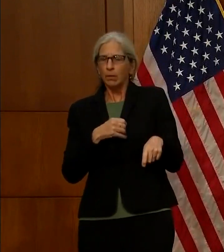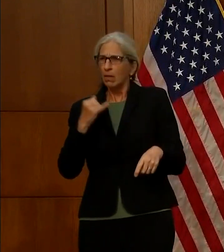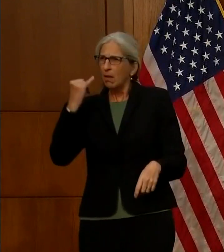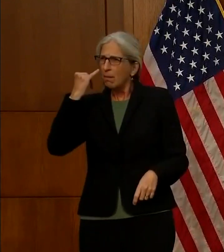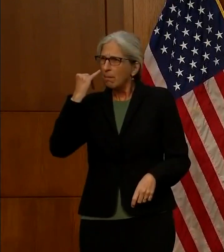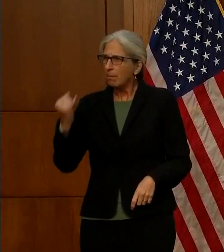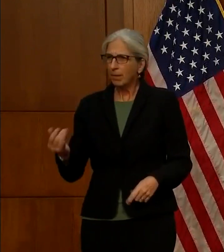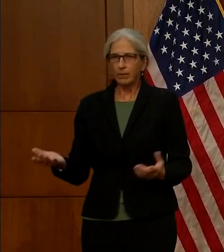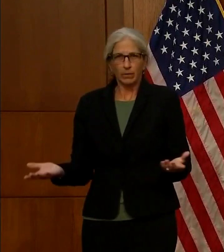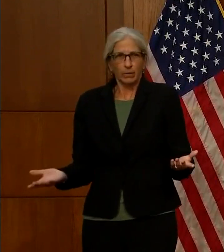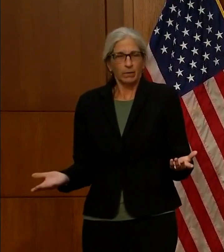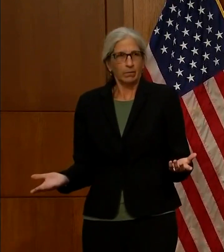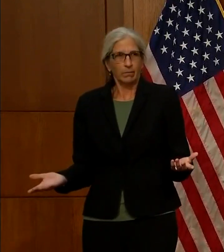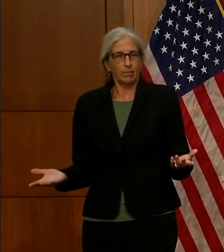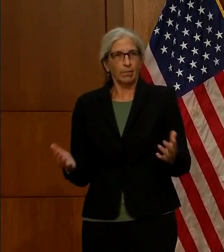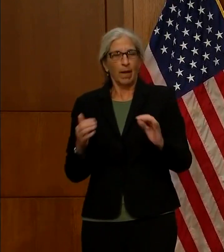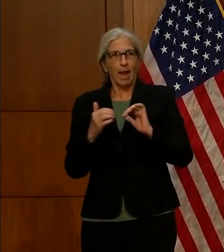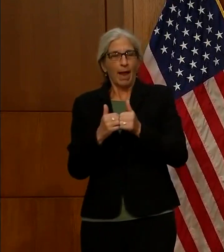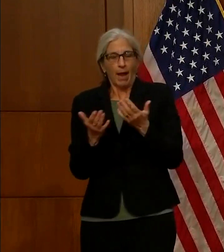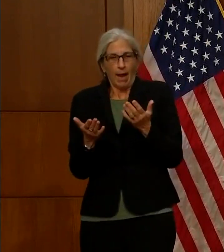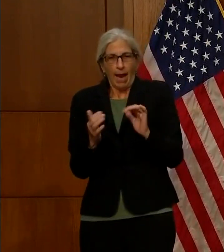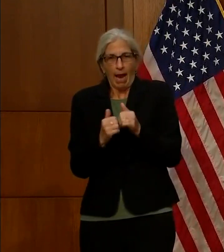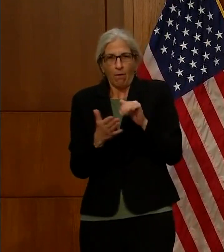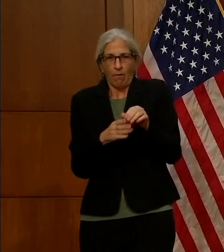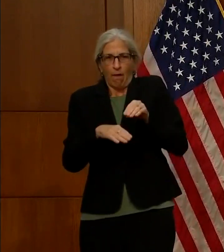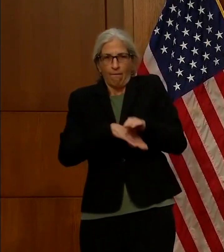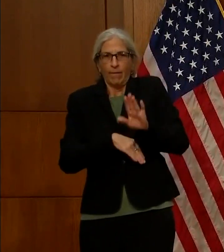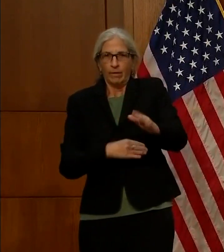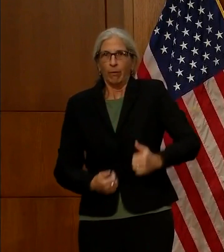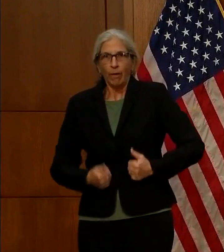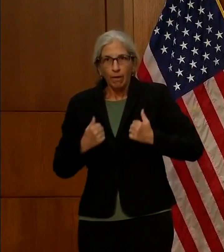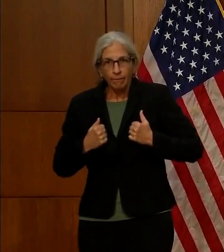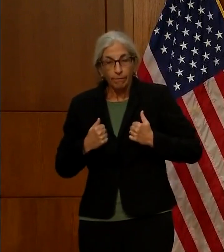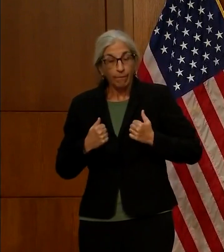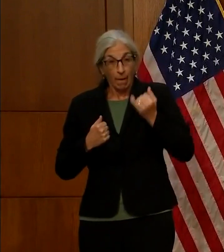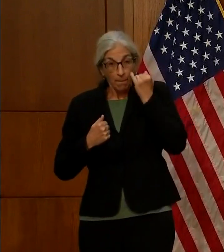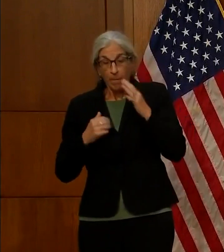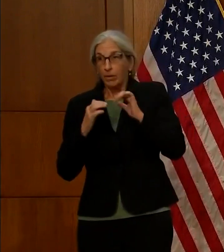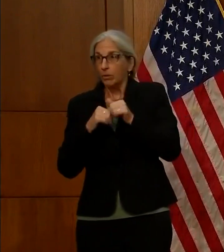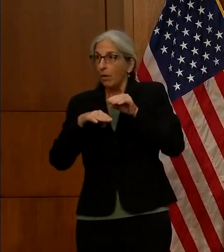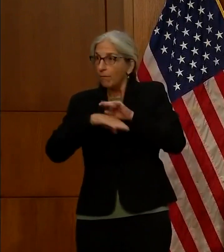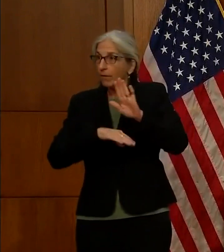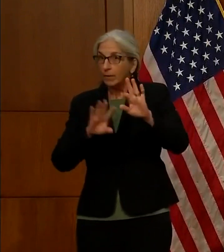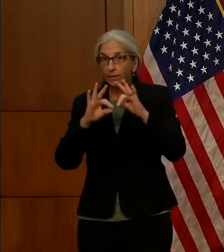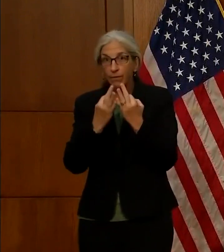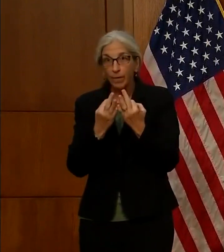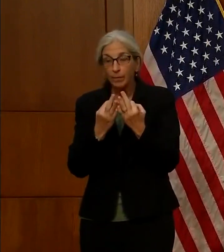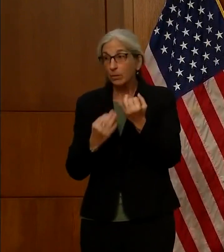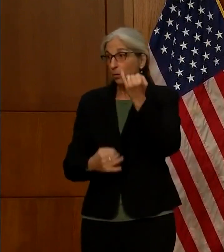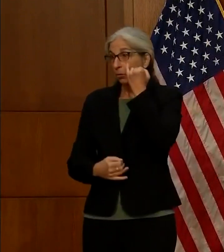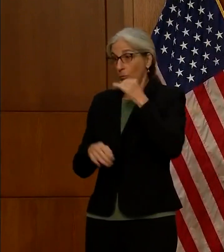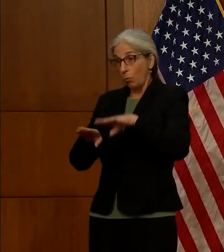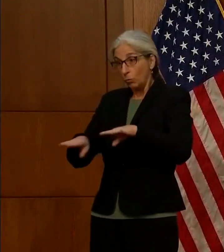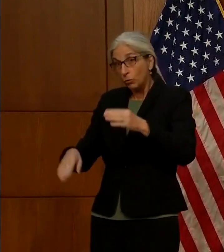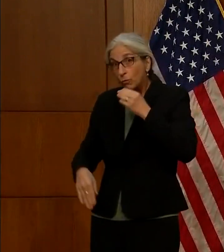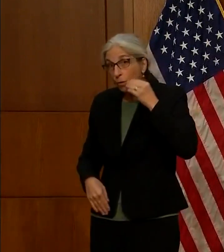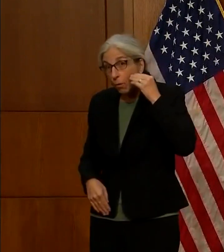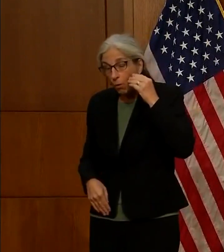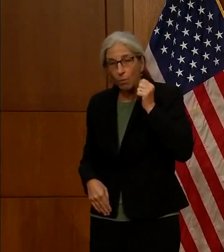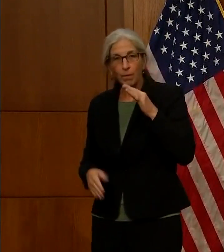OR QUARANTINE AND IMAGINE THE